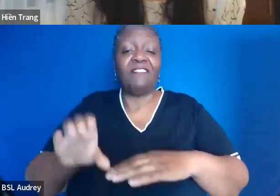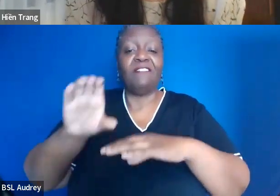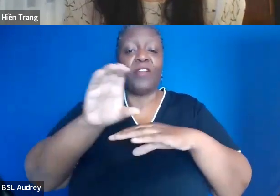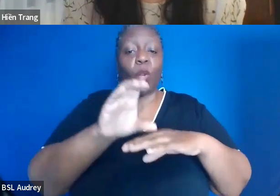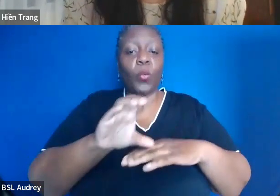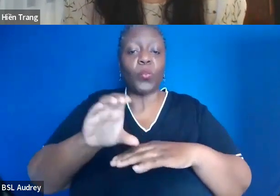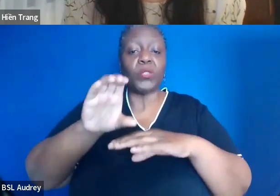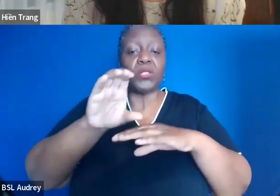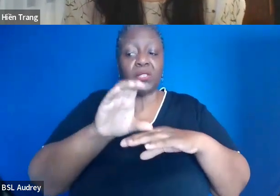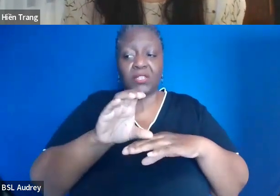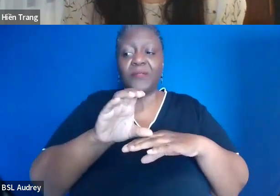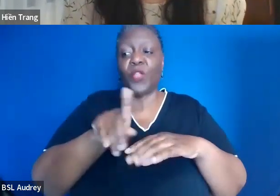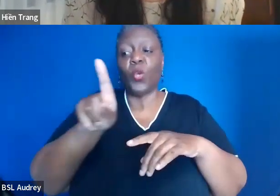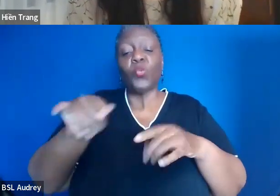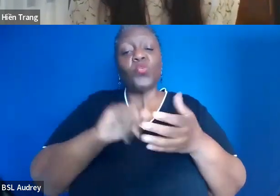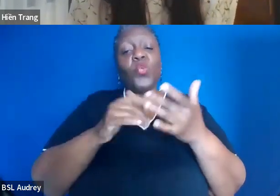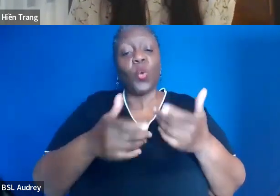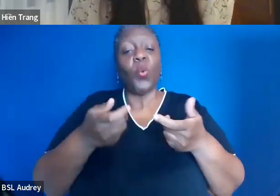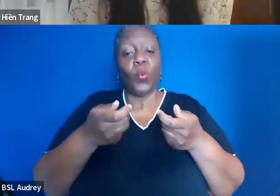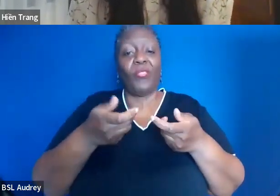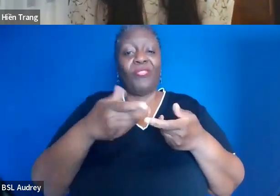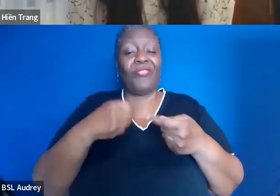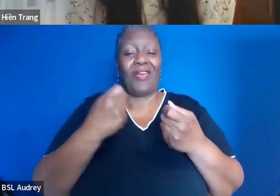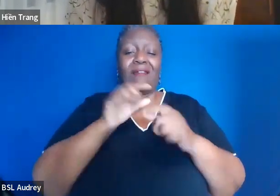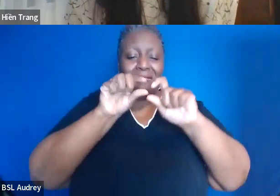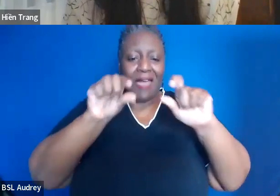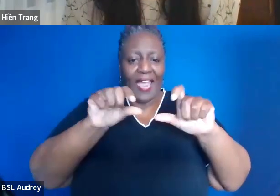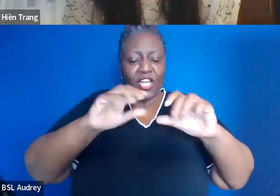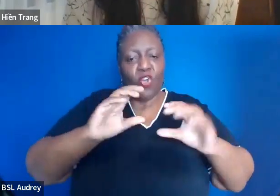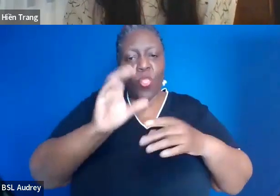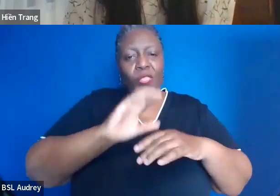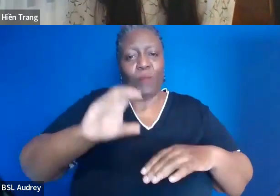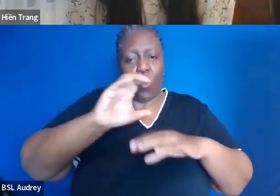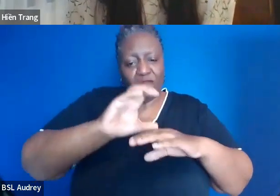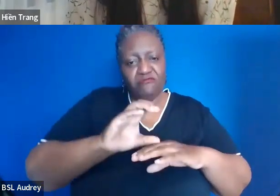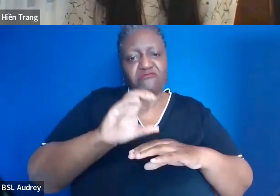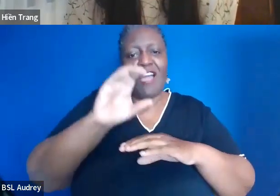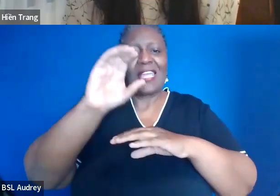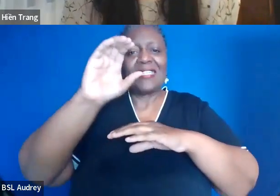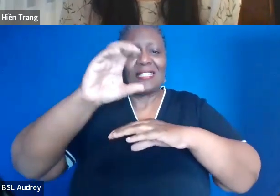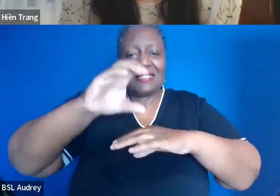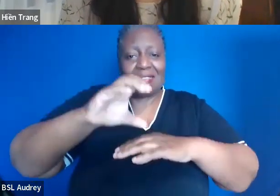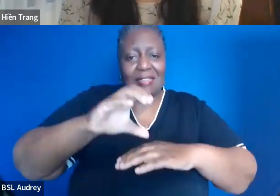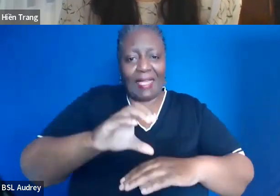or the line rising then sinking in these mountain waters kind of shows the process of how they're